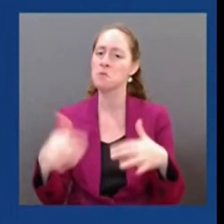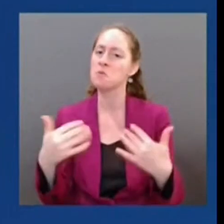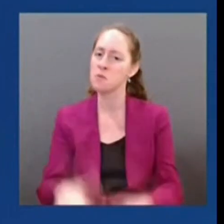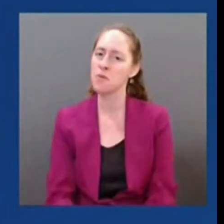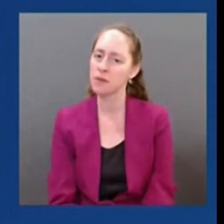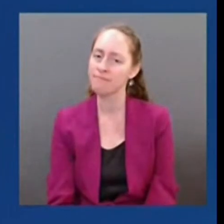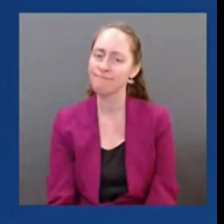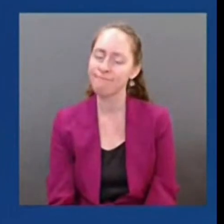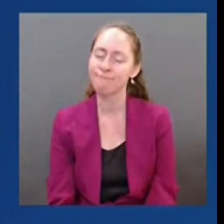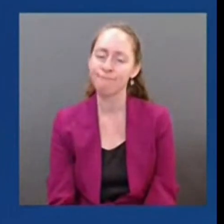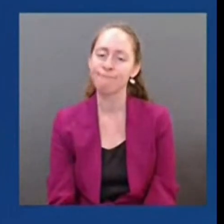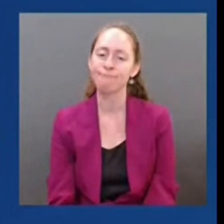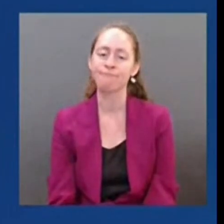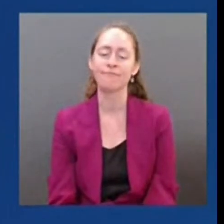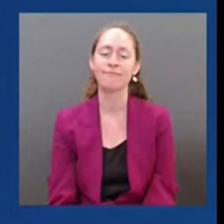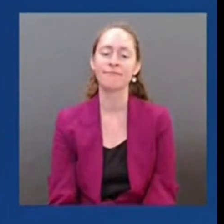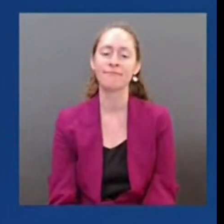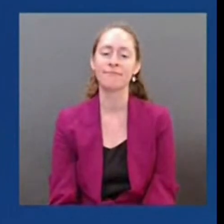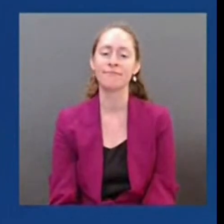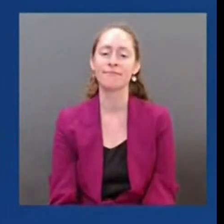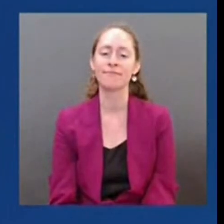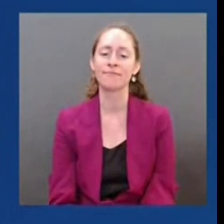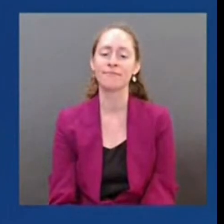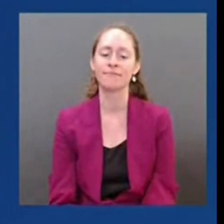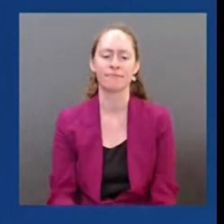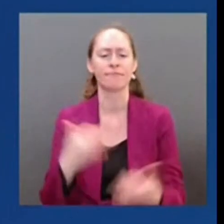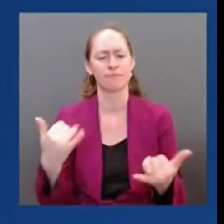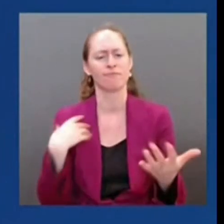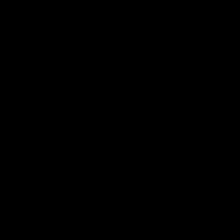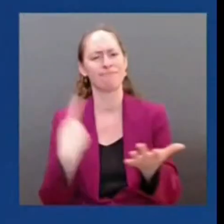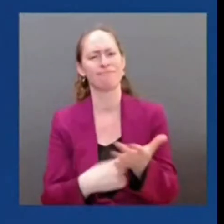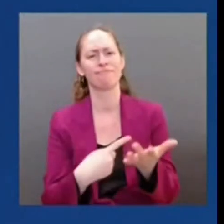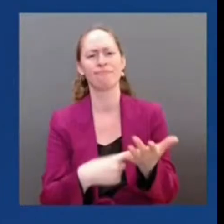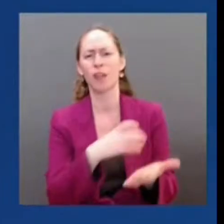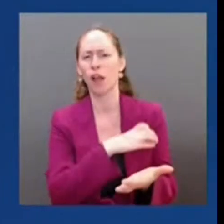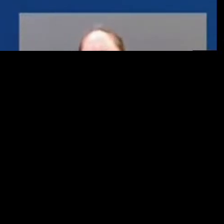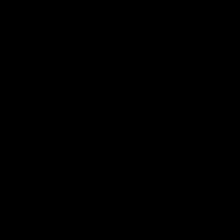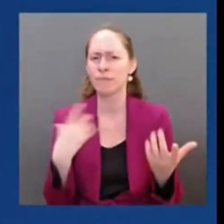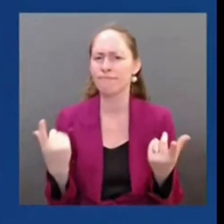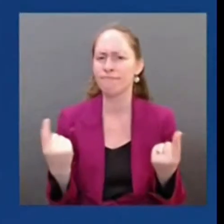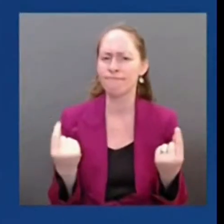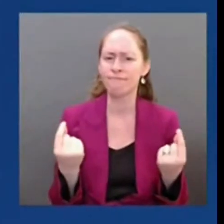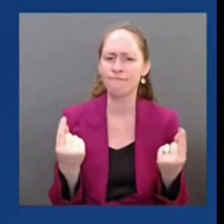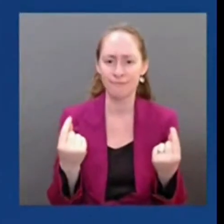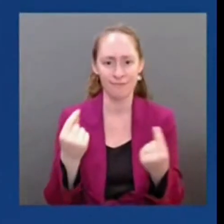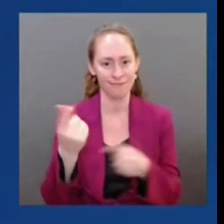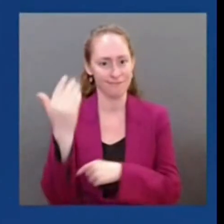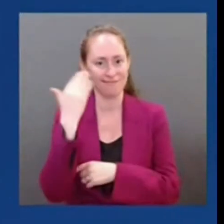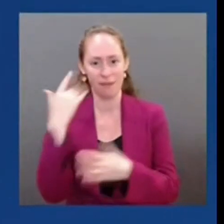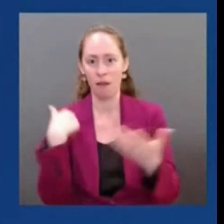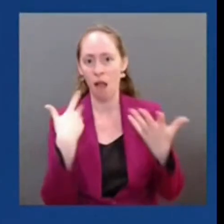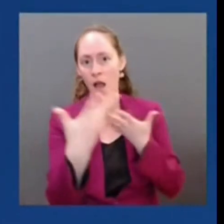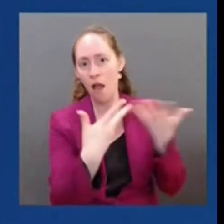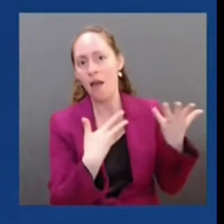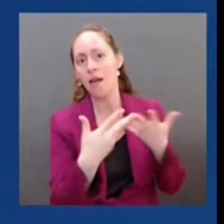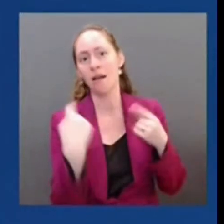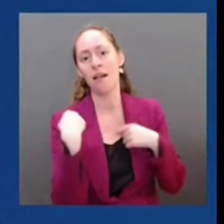DIFFERENCE AS WELL. OKAY, JUST A LITTLE BIT ABOUT